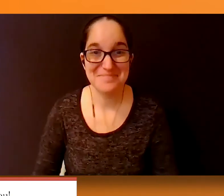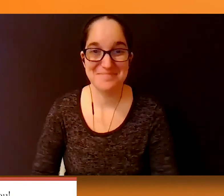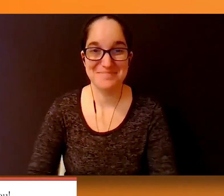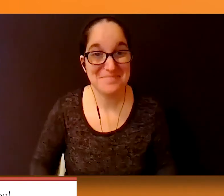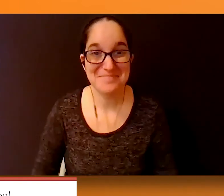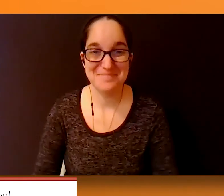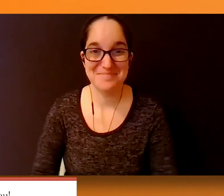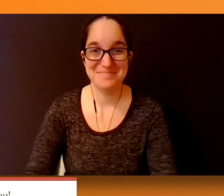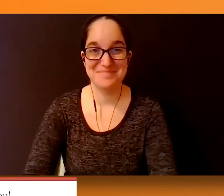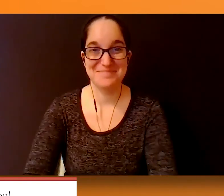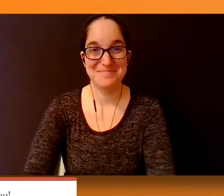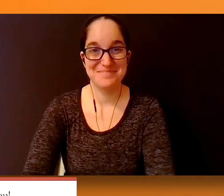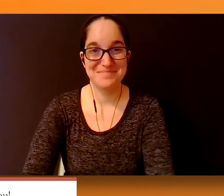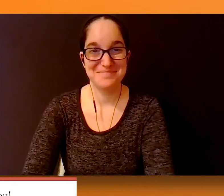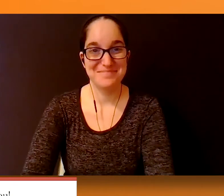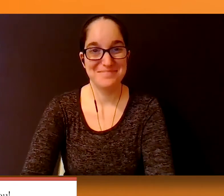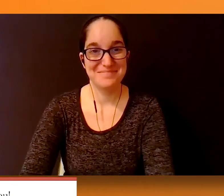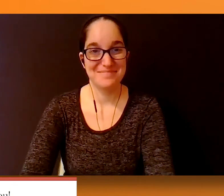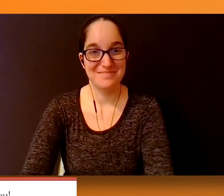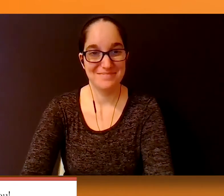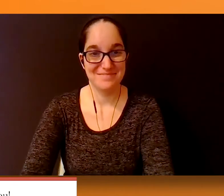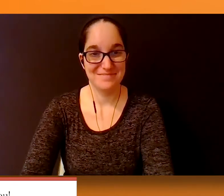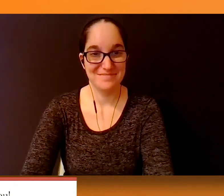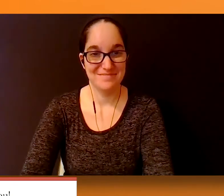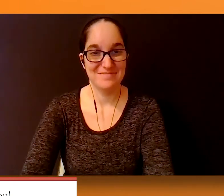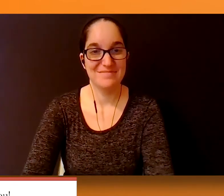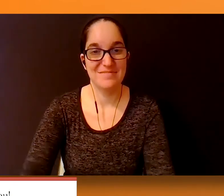I'll send this PowerPoint to Hope